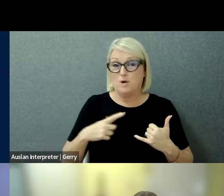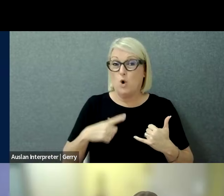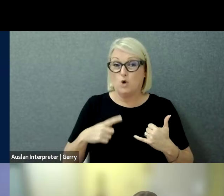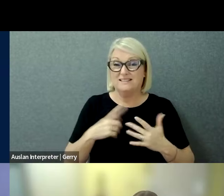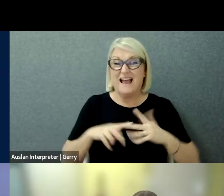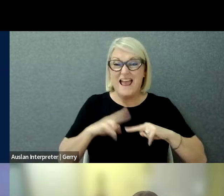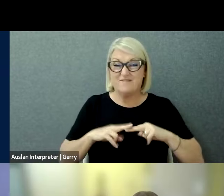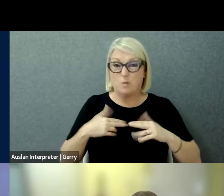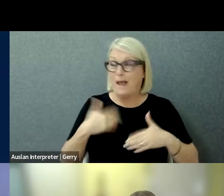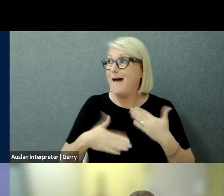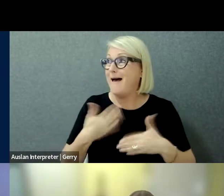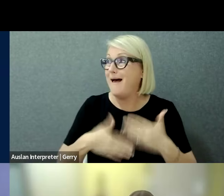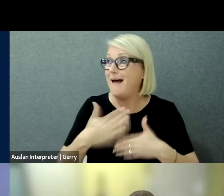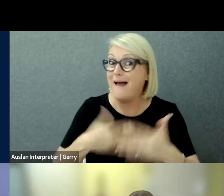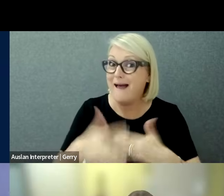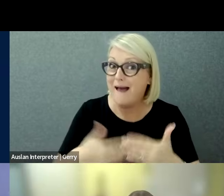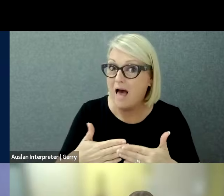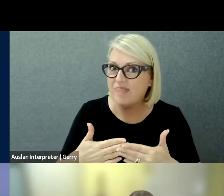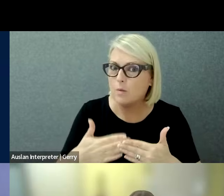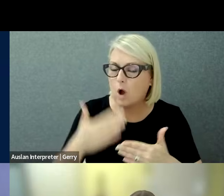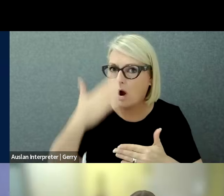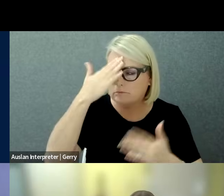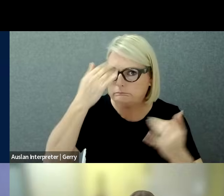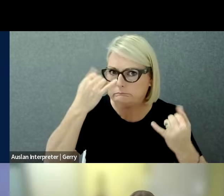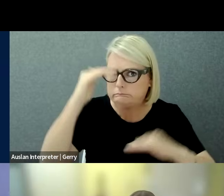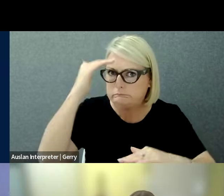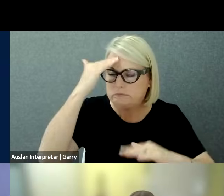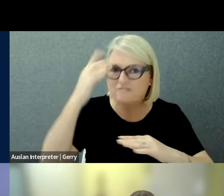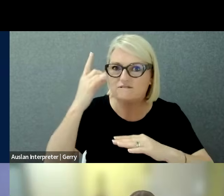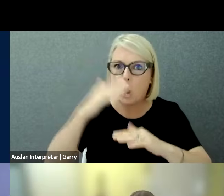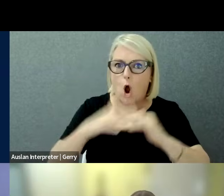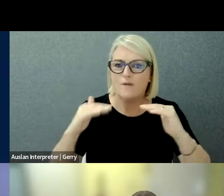an example look at Gonski. Gave everybody some extra money. Did we change inequitable academic